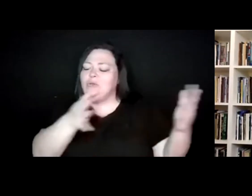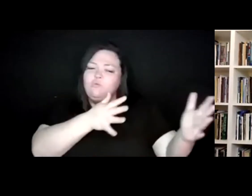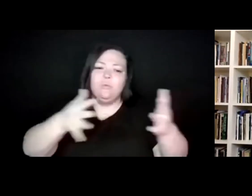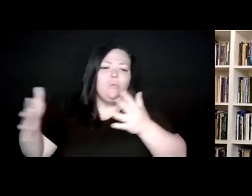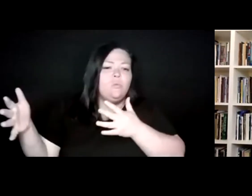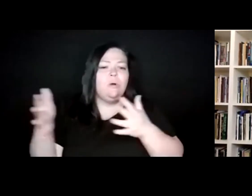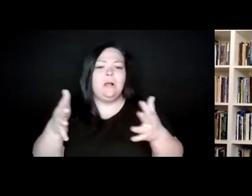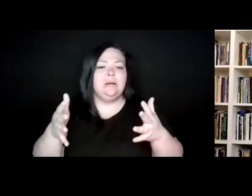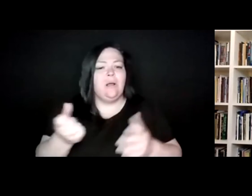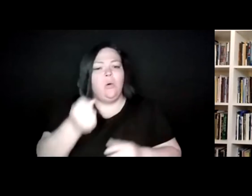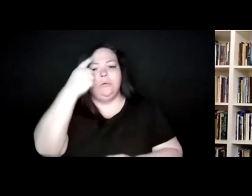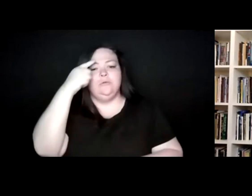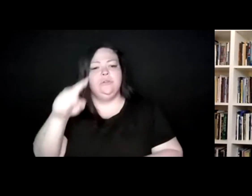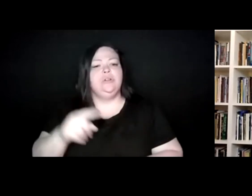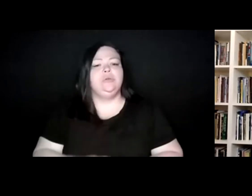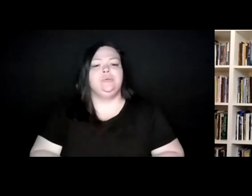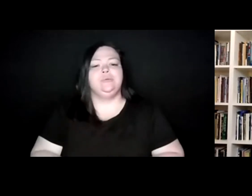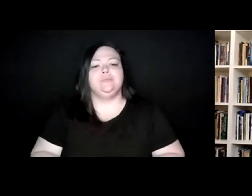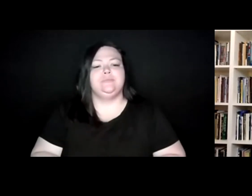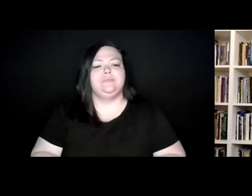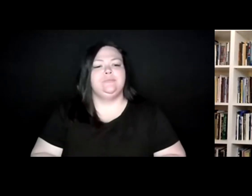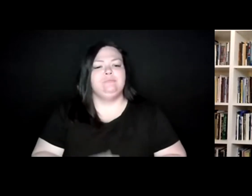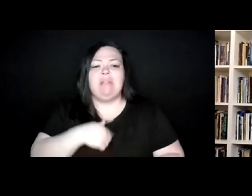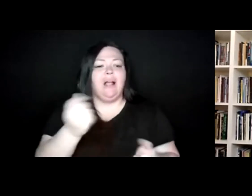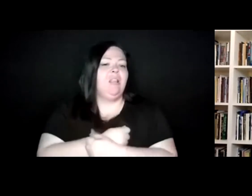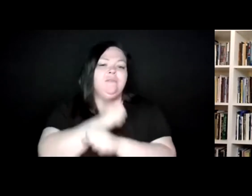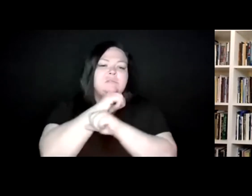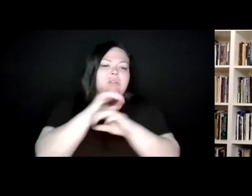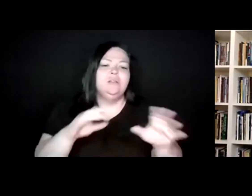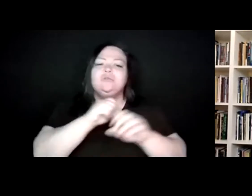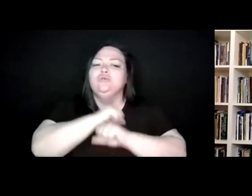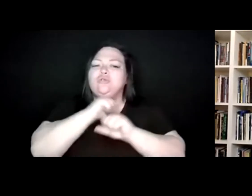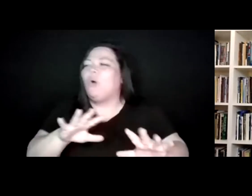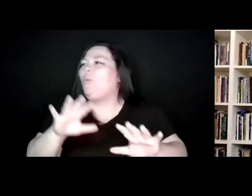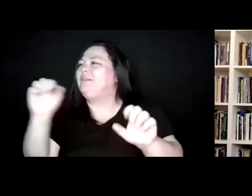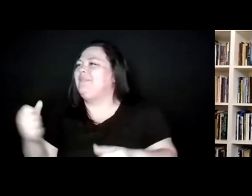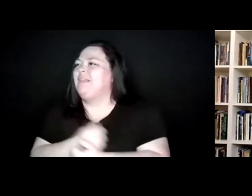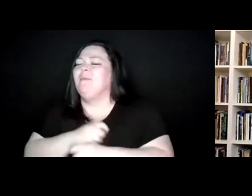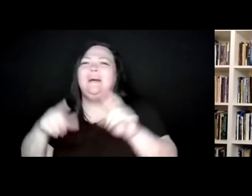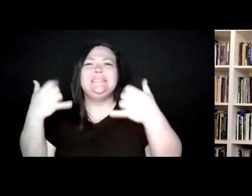for you.// I love nobody. There is nobody/ to love and yet I still love you, whoever/